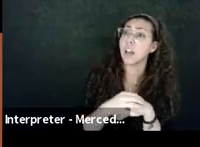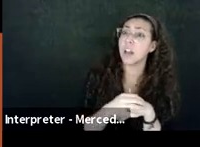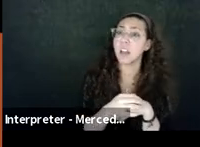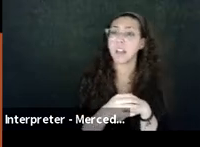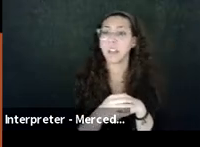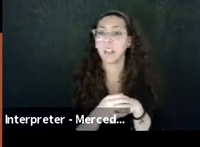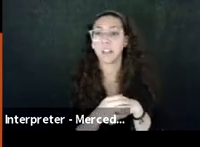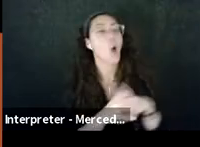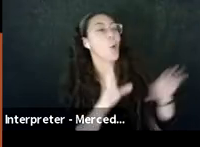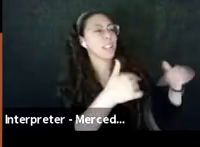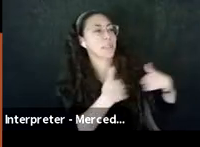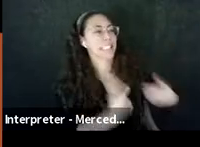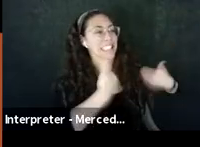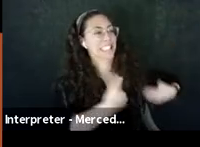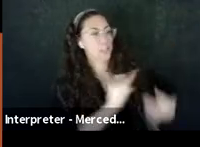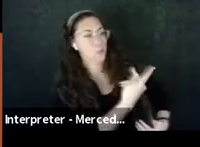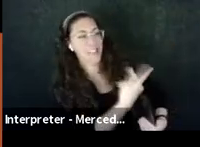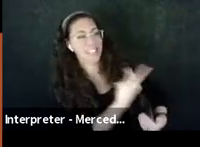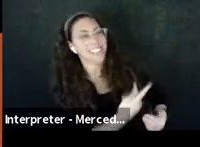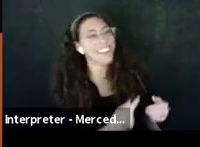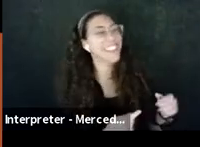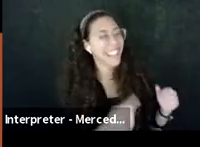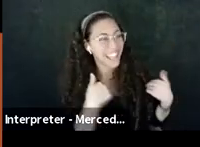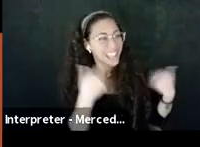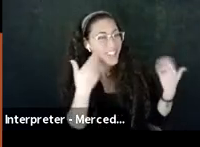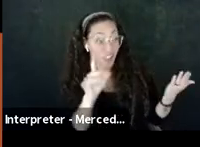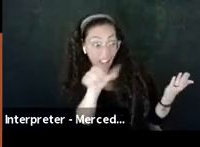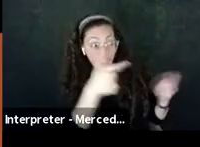Natalie Chavez: So I mean it's up new so I didn't know if anybody else wants care was joining us. So I just want to maria.rodriguez: Know, okay.